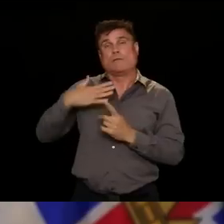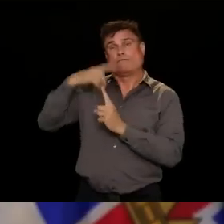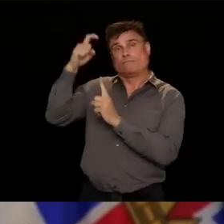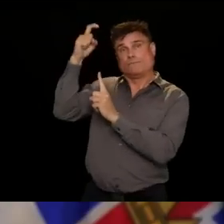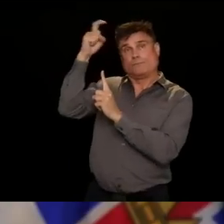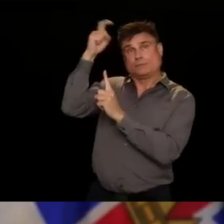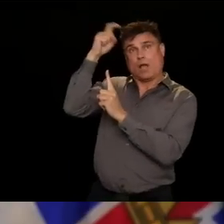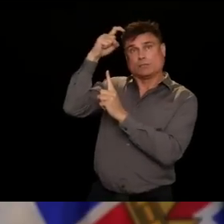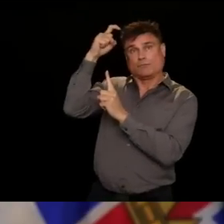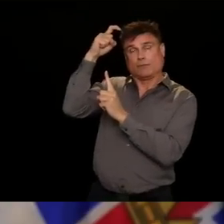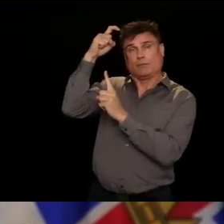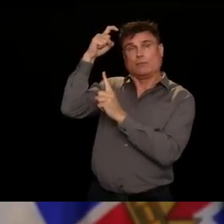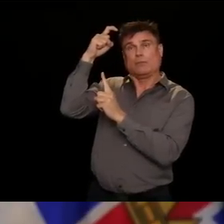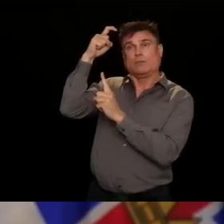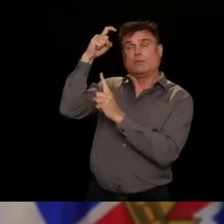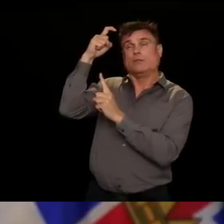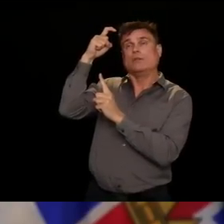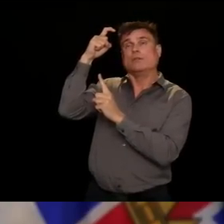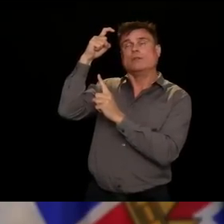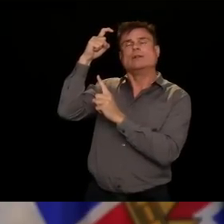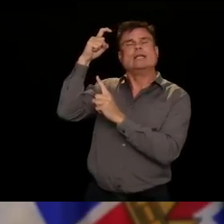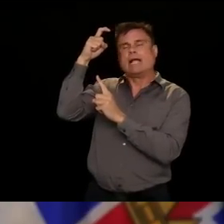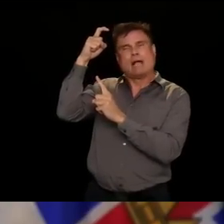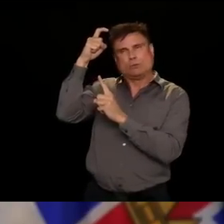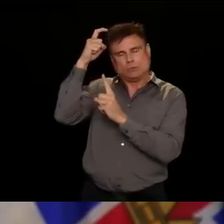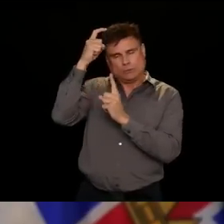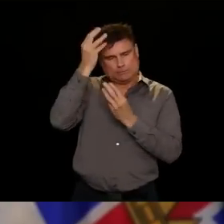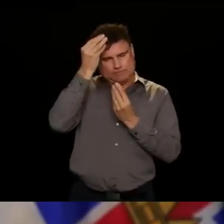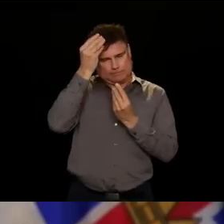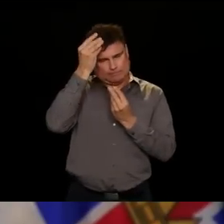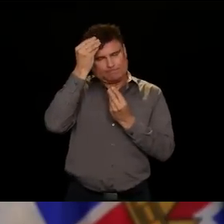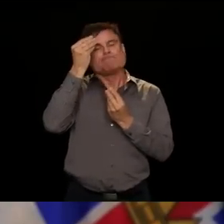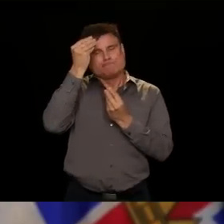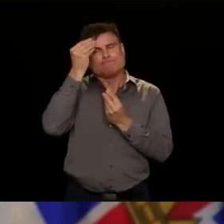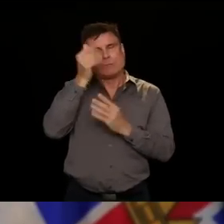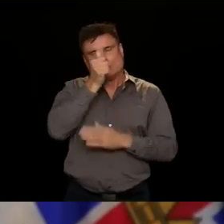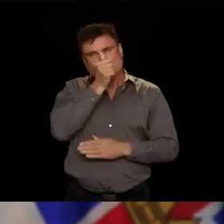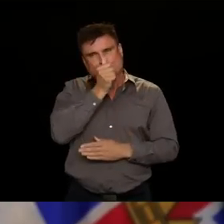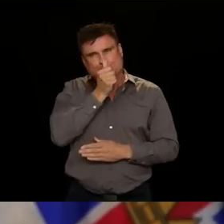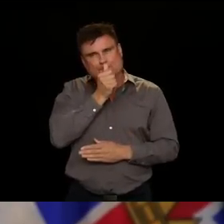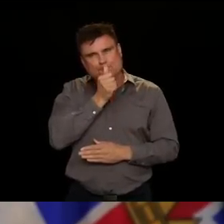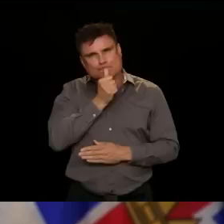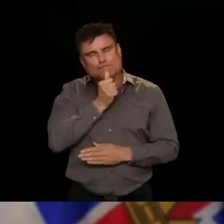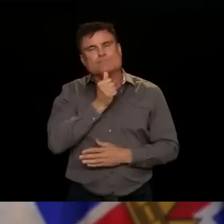back to normal, we don't want to deal with this anymore. But we know there are downsides to that.